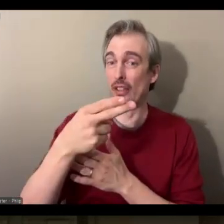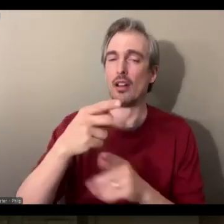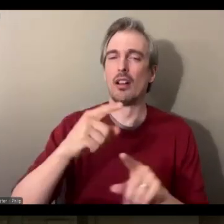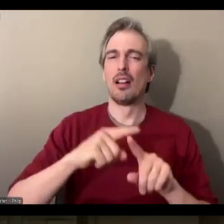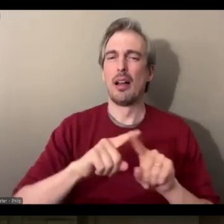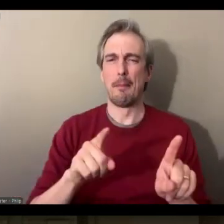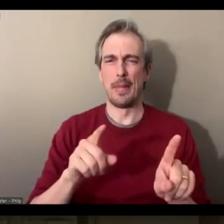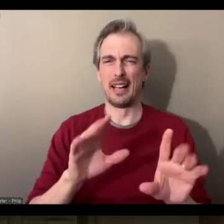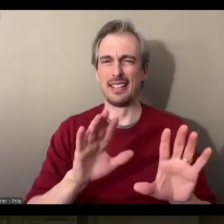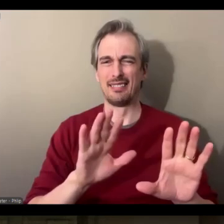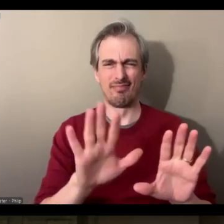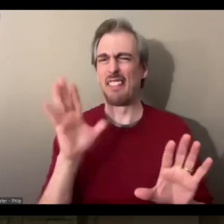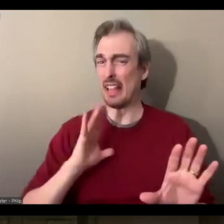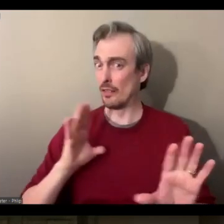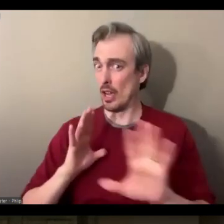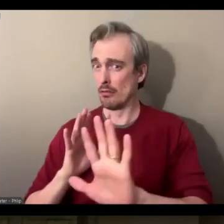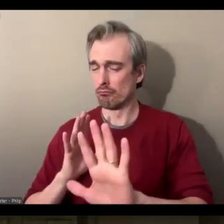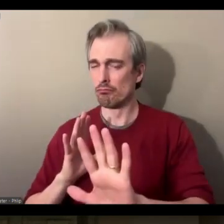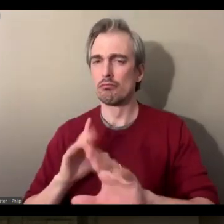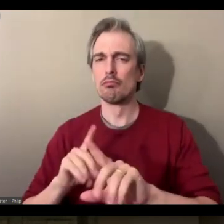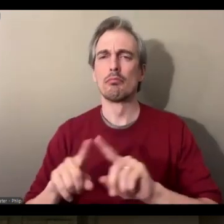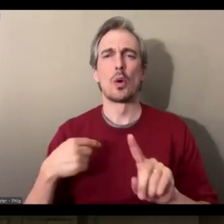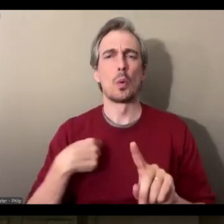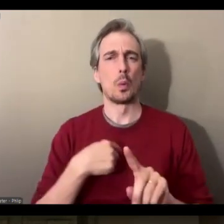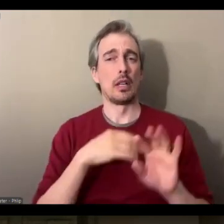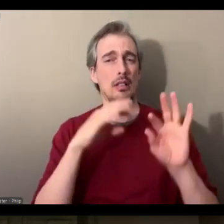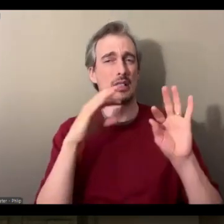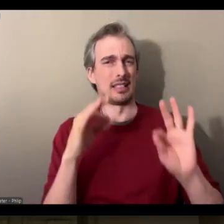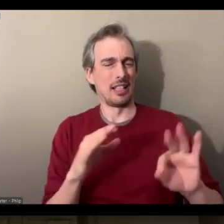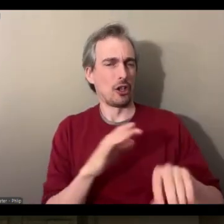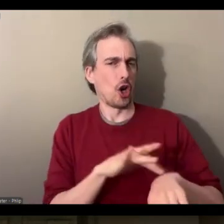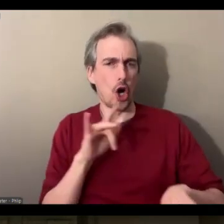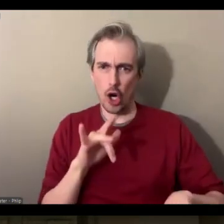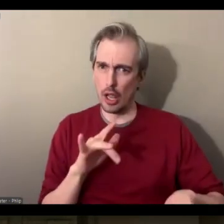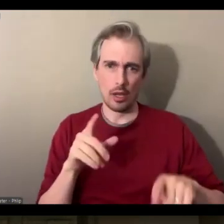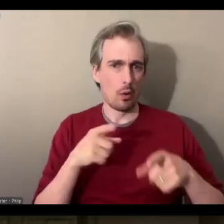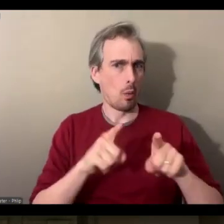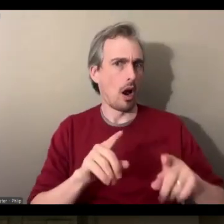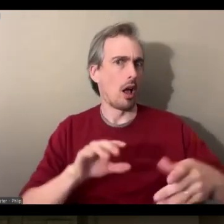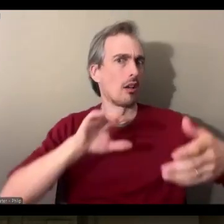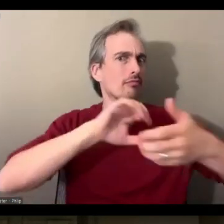in collaboration with Substrakt and Spektrix, and of course, consulting with Equal Entry,